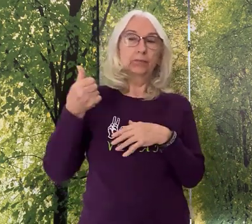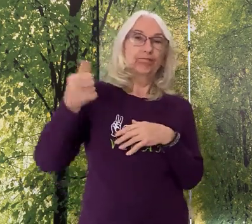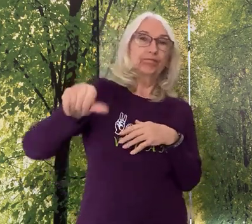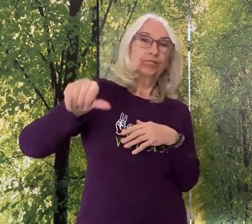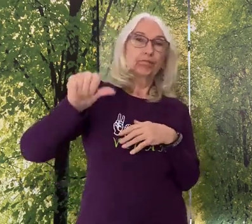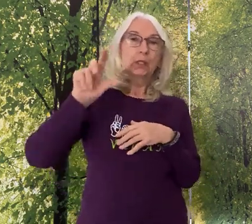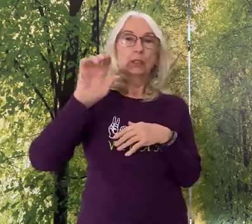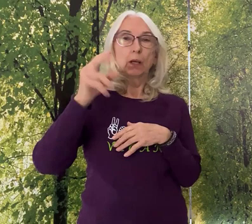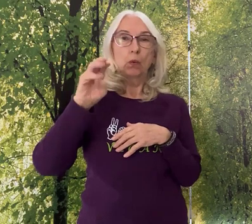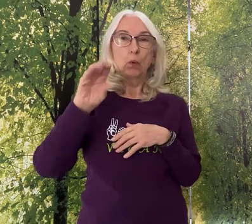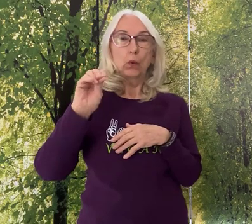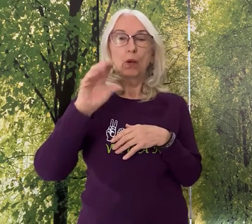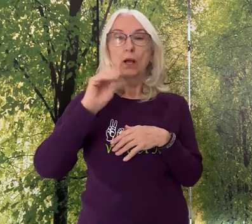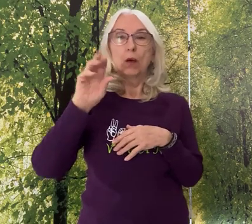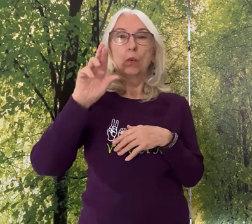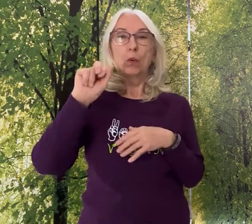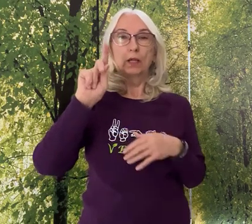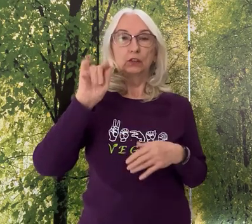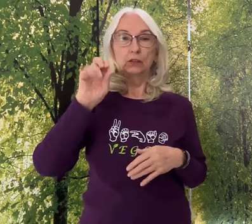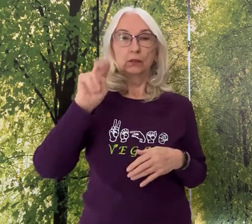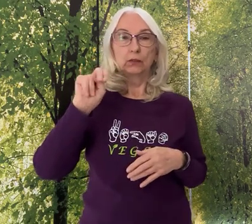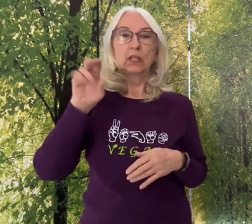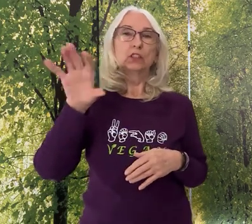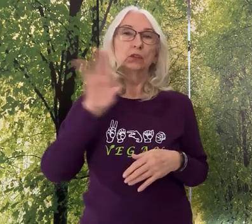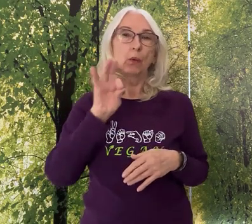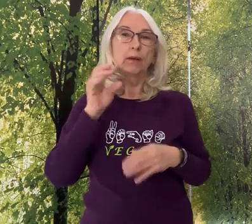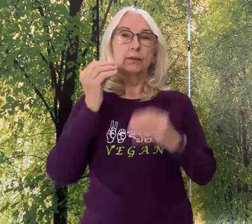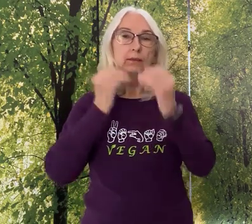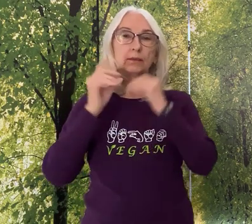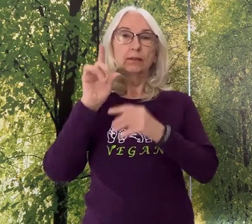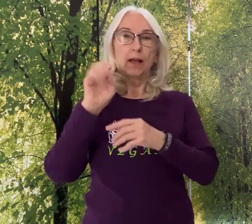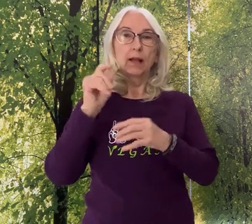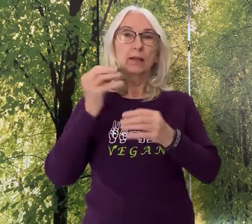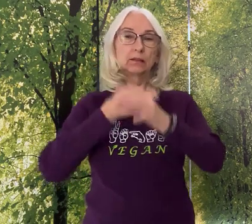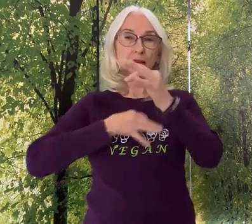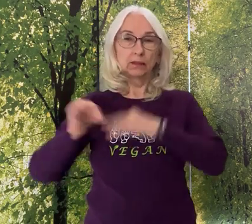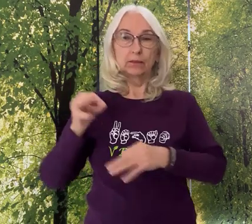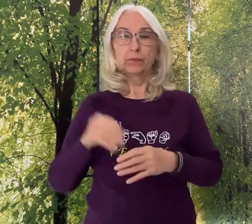I turned down chemo and radiation and chose diet instead.